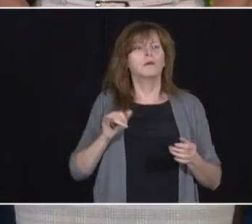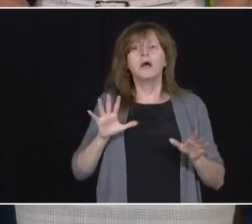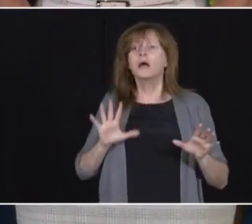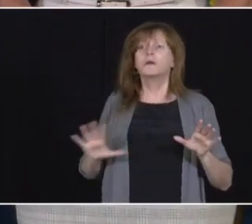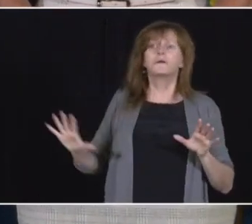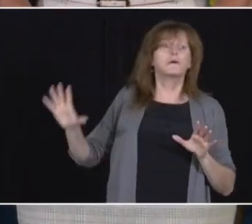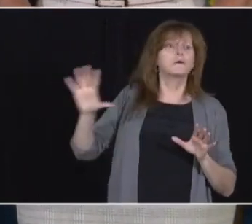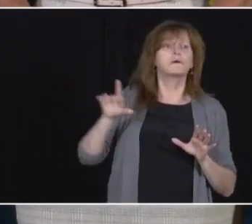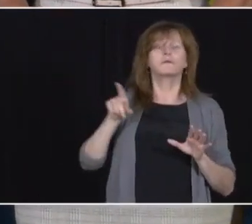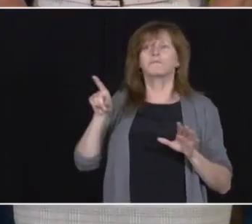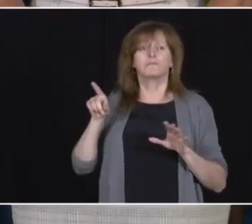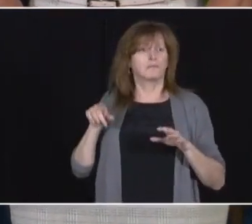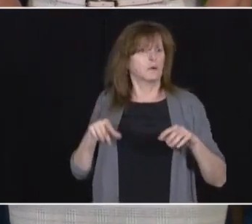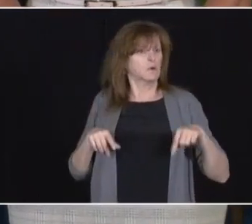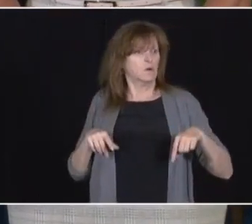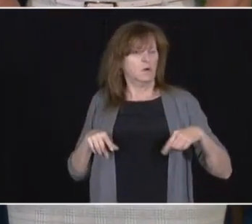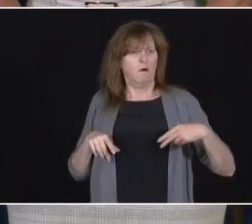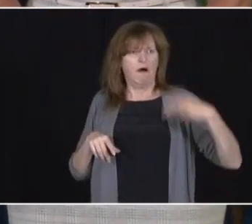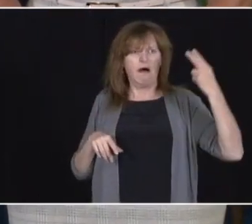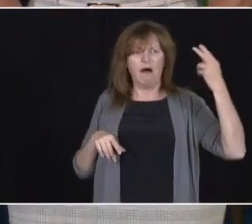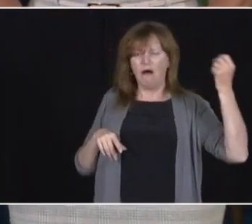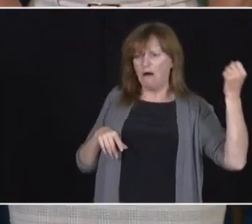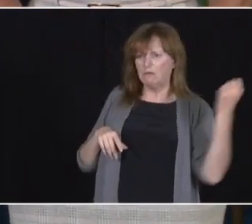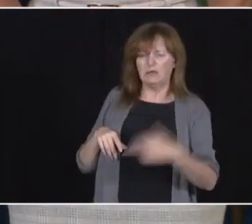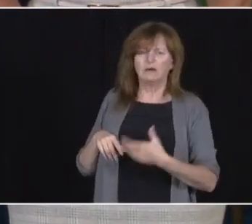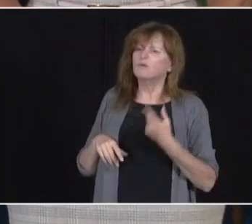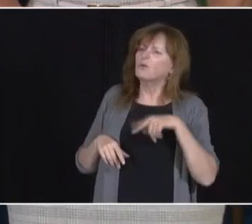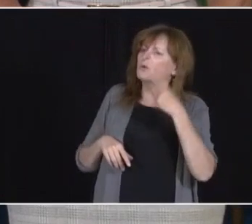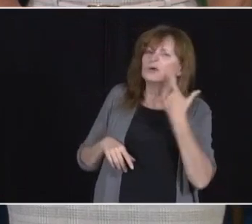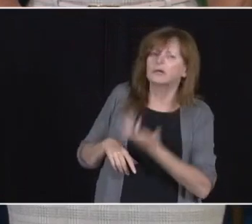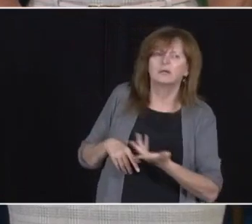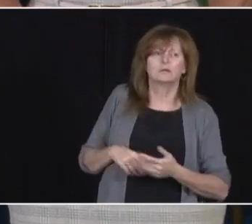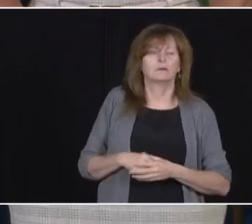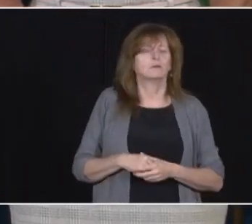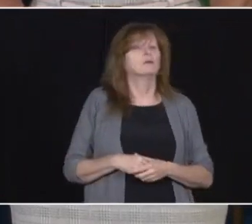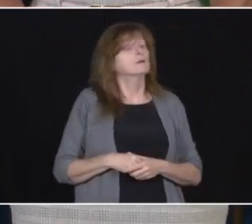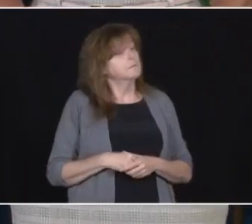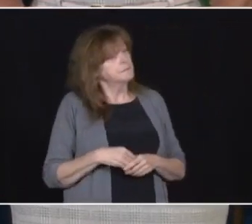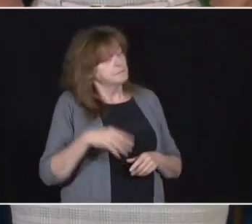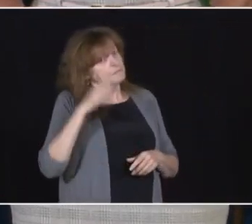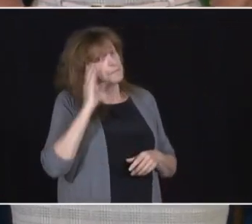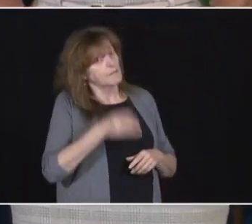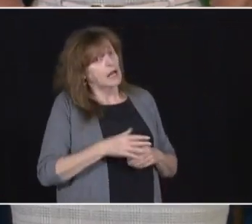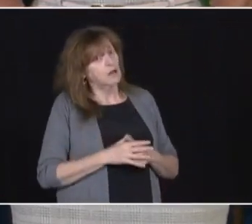Quite higher than average. What do you make of that? Well, you know something Robert,